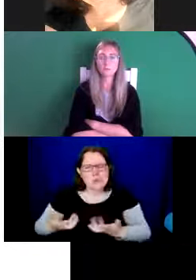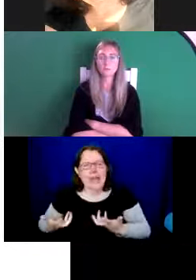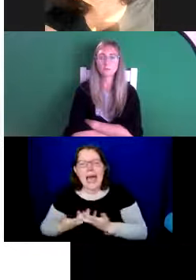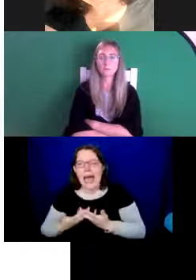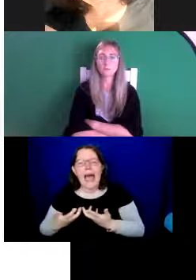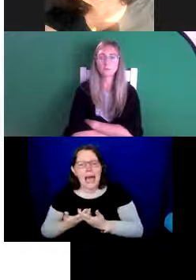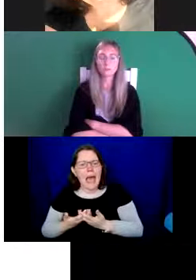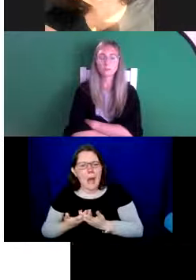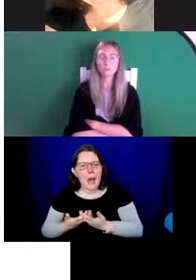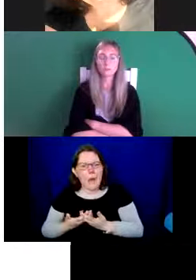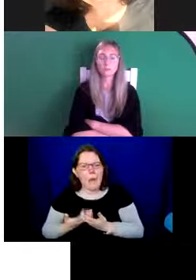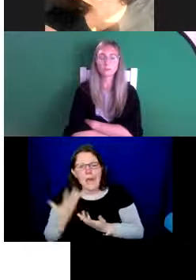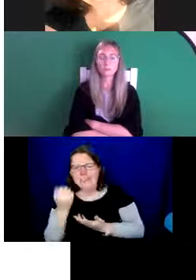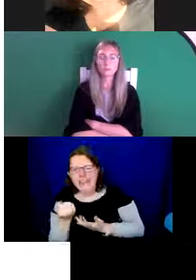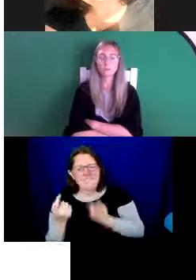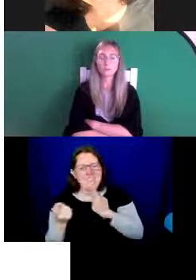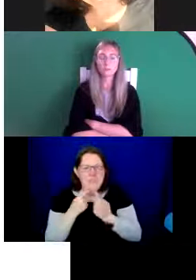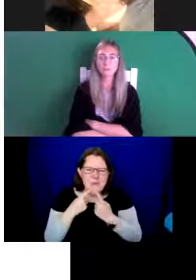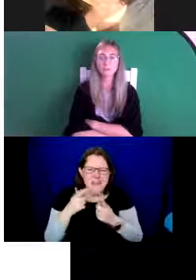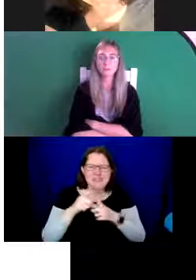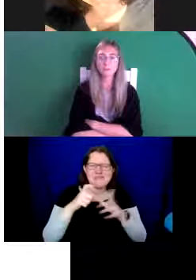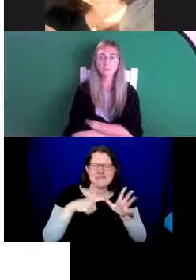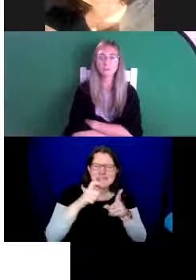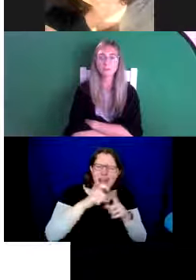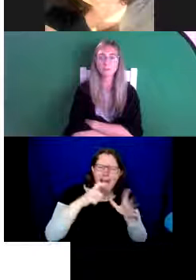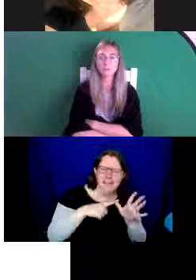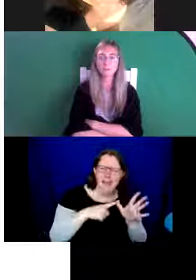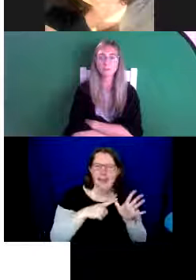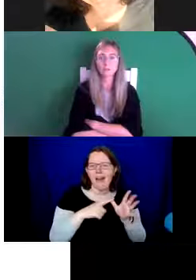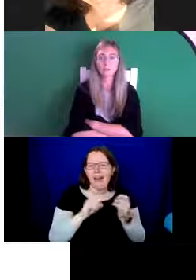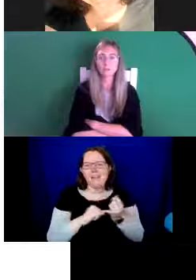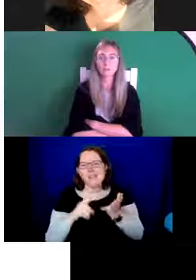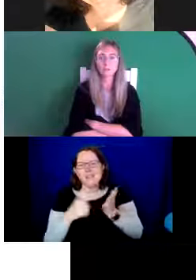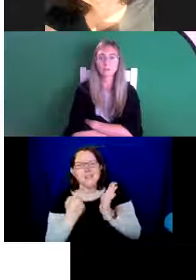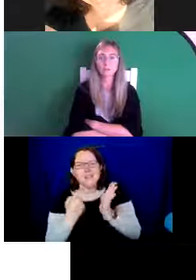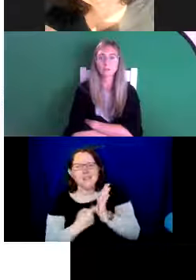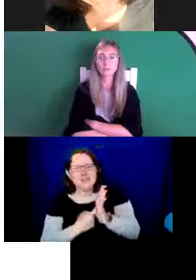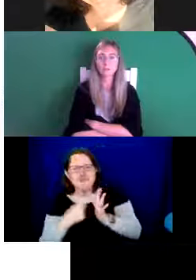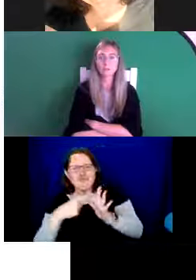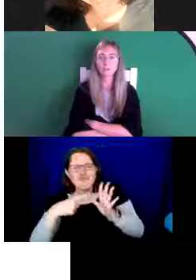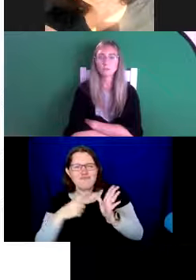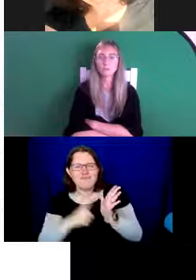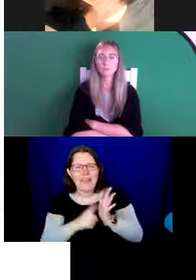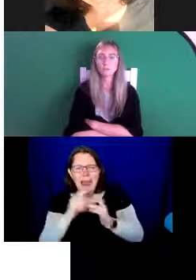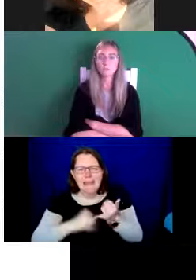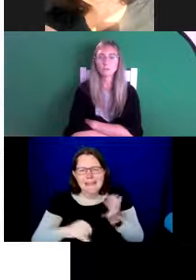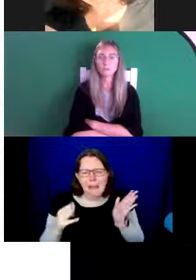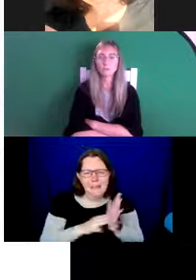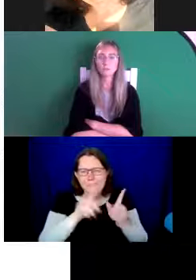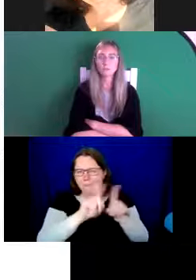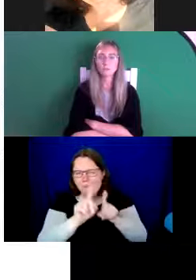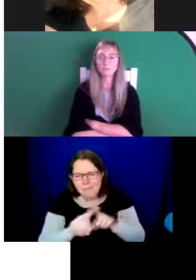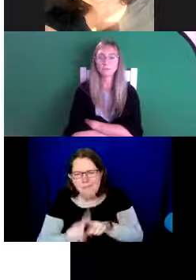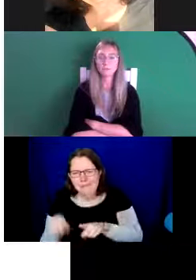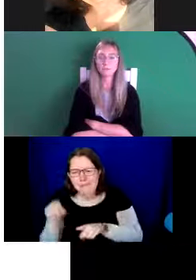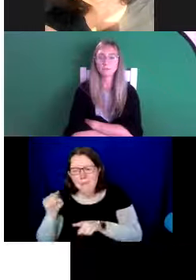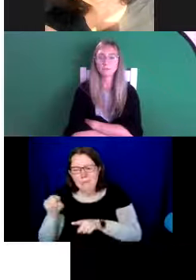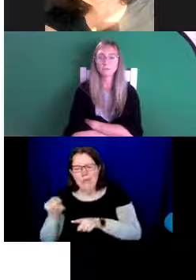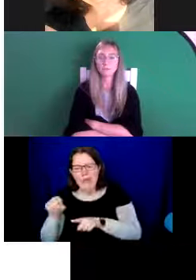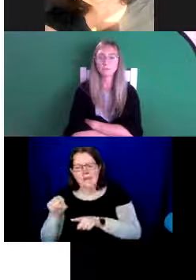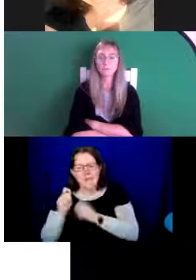links about da da and surrealism so if that can help as well so any more questions esther